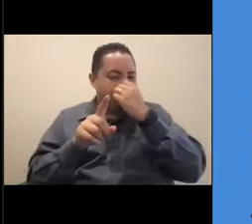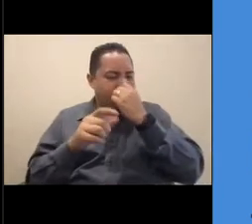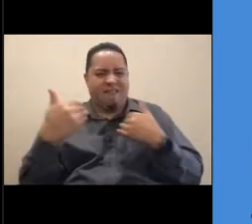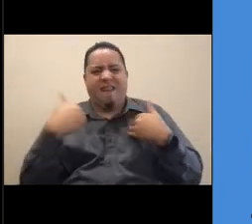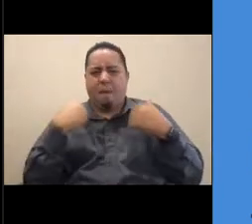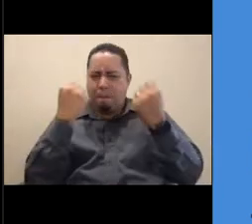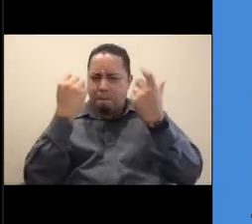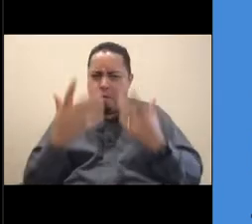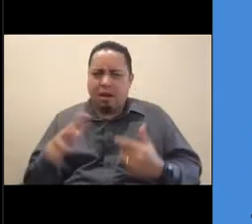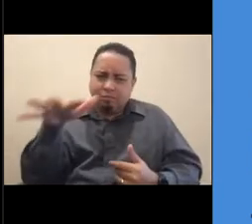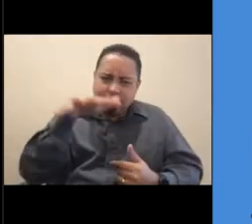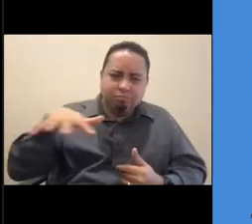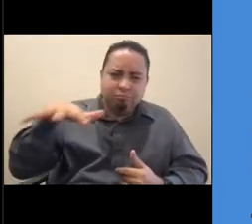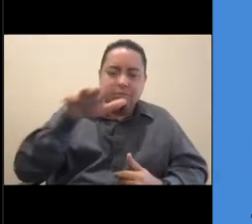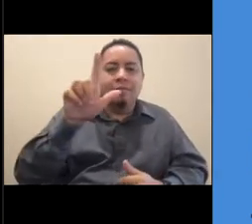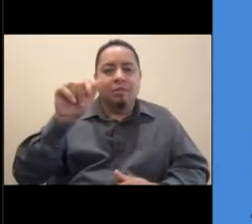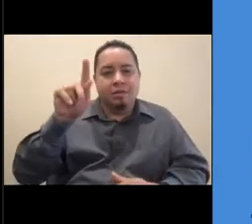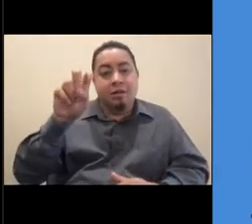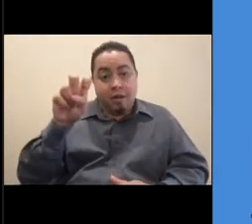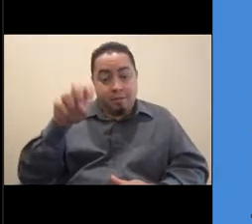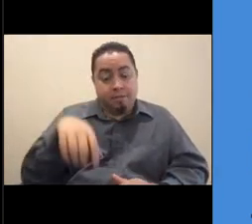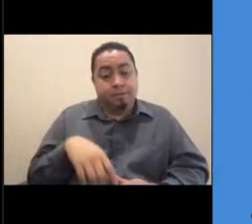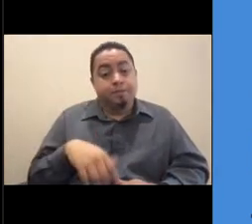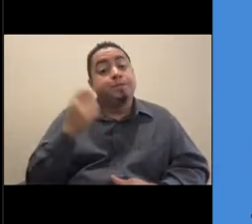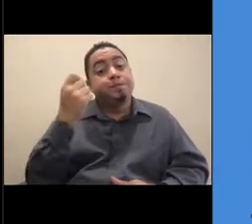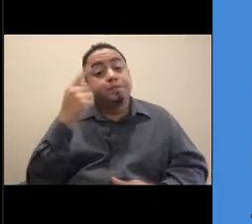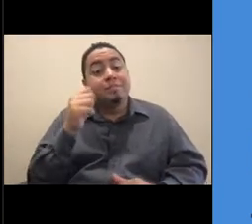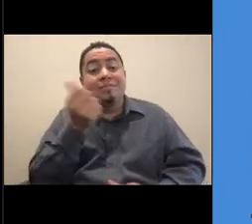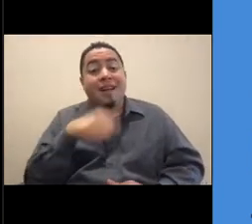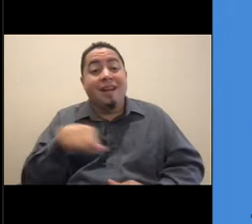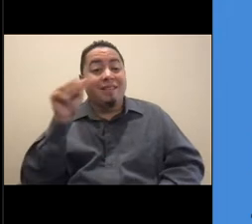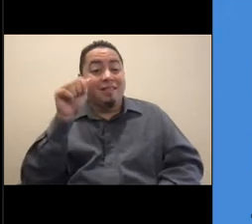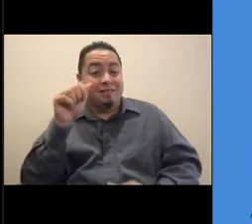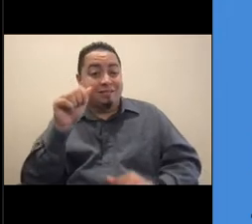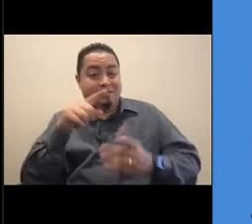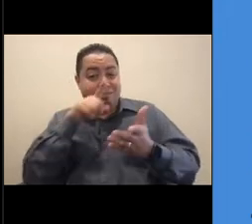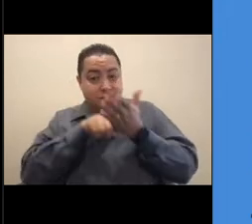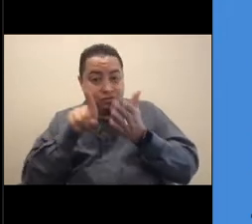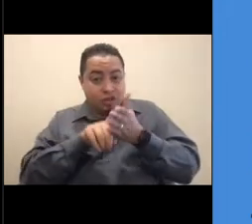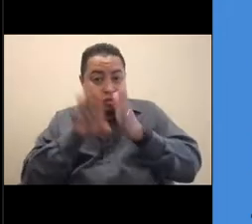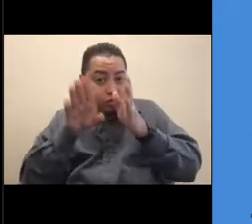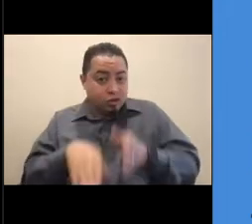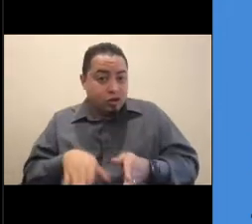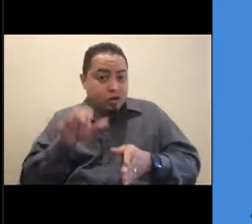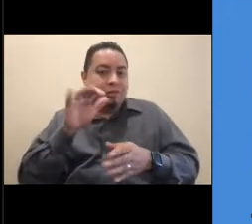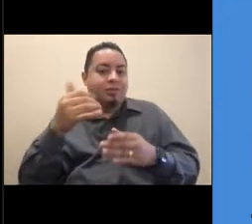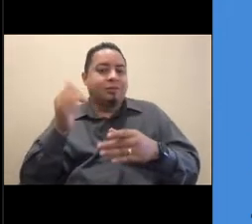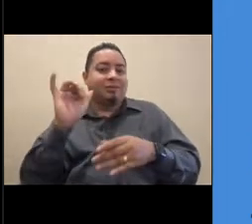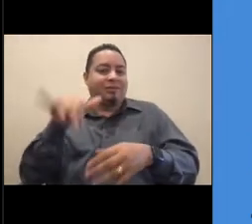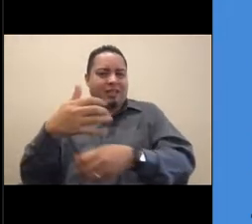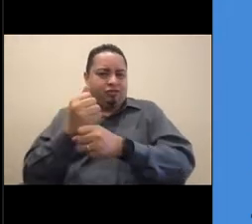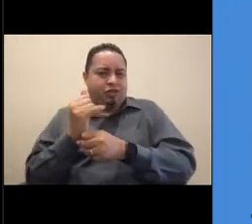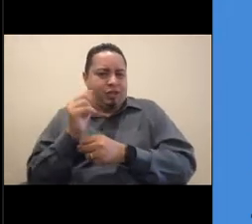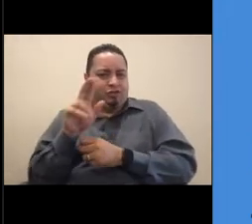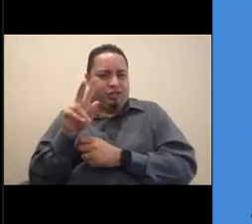is that any researcher that's using these tags, the receiver will pick it up. So it's kind of nice because scientists can really work together